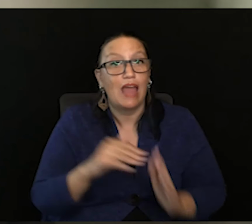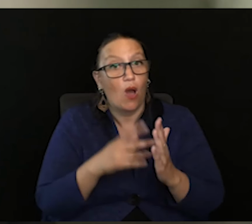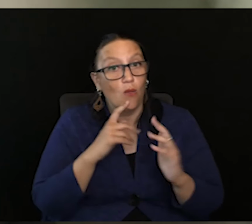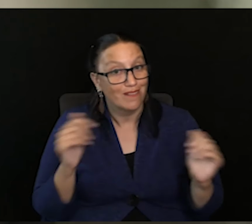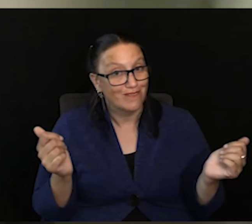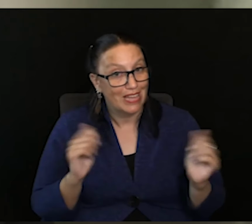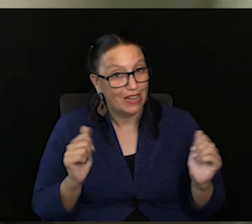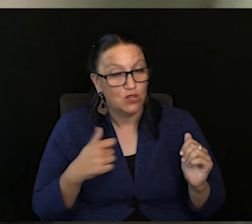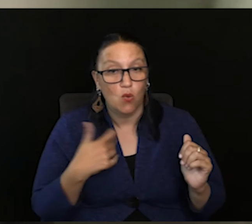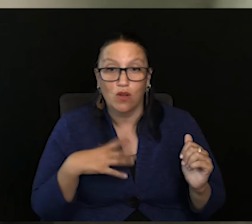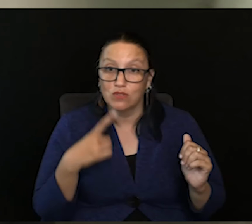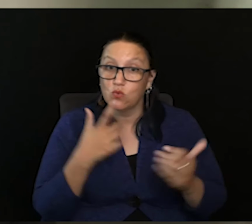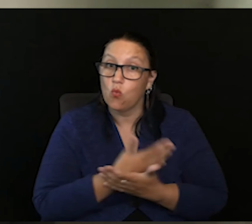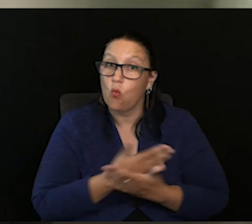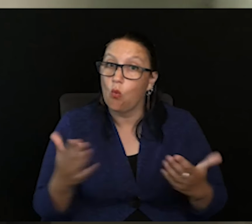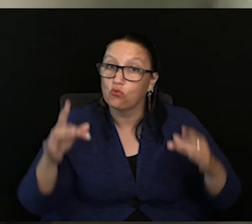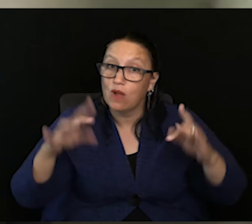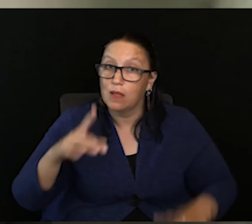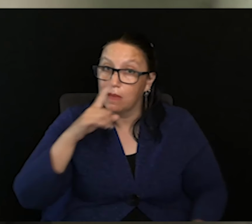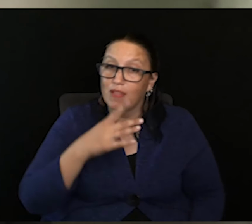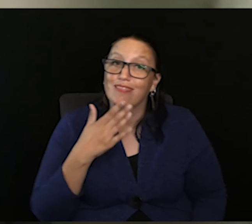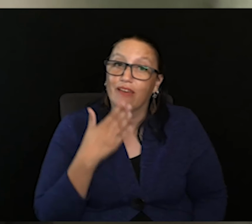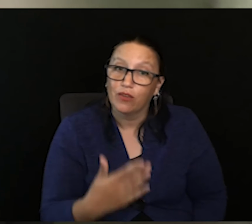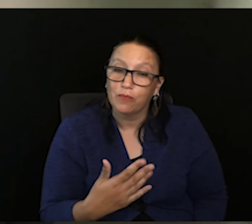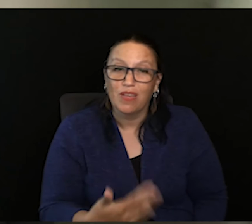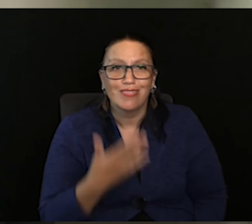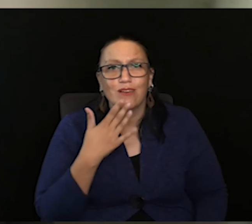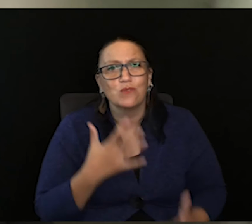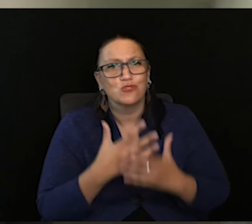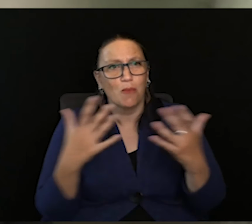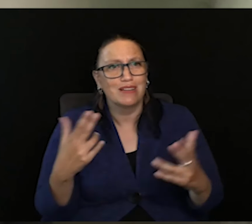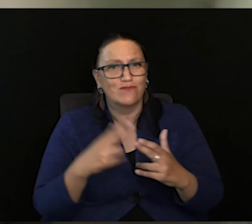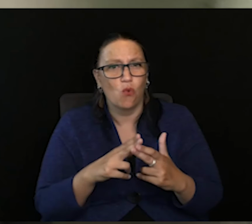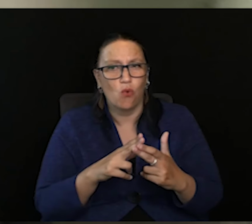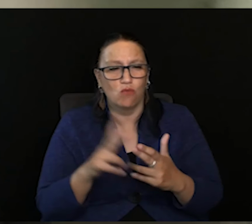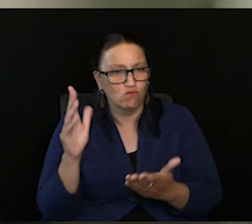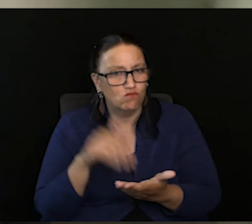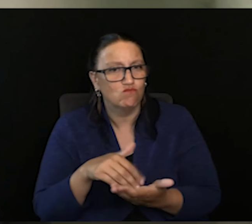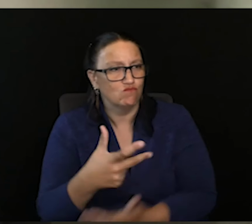And I just want to say to all Australians again, thank you very much for coming forward.